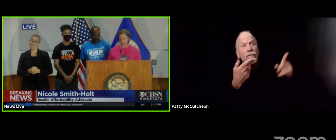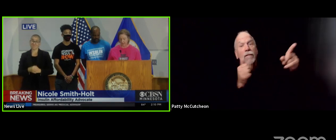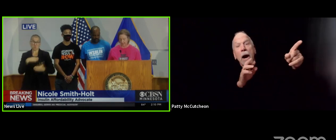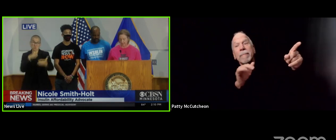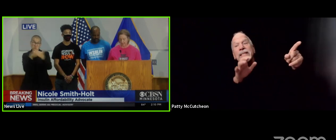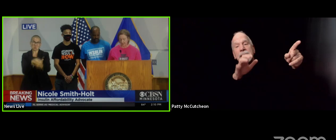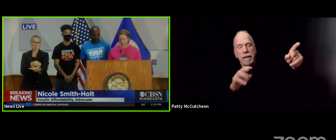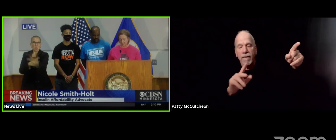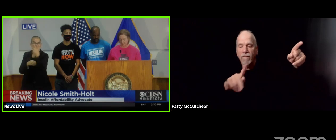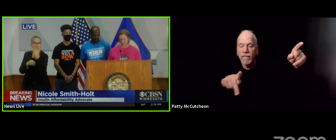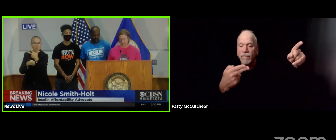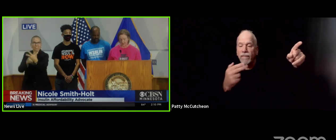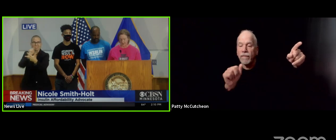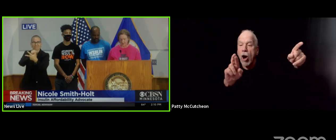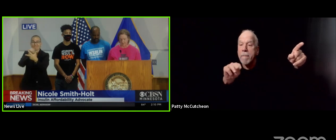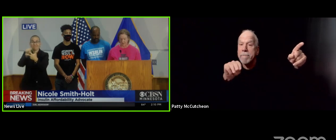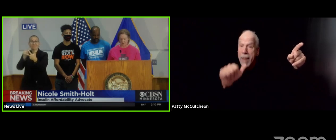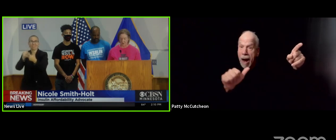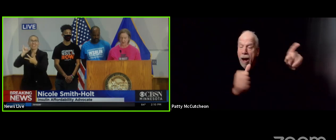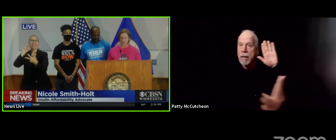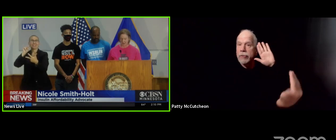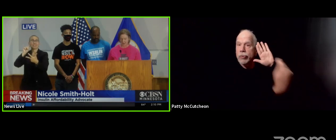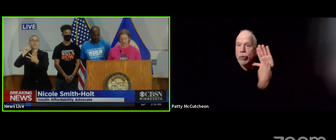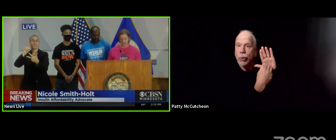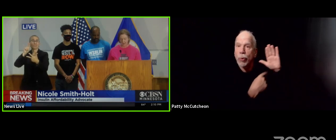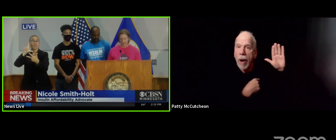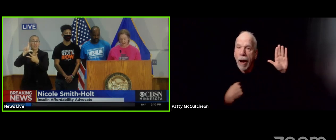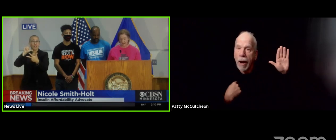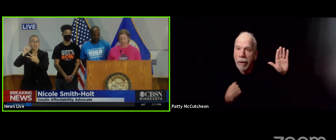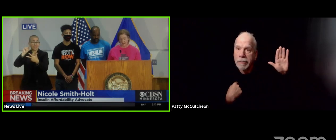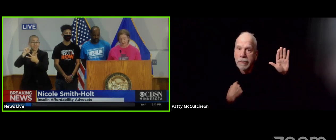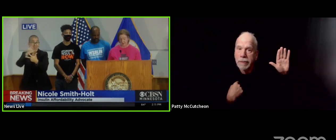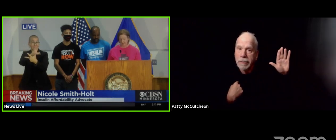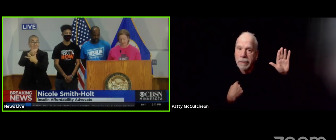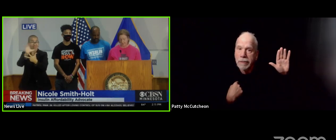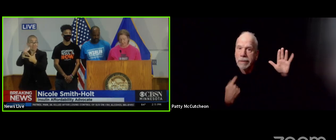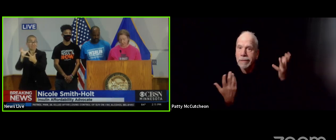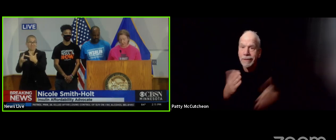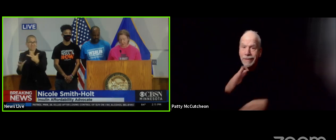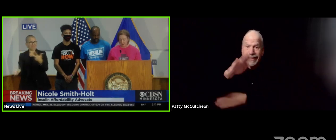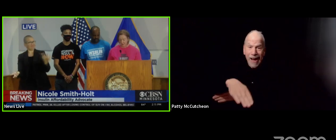THE EVE OF ITS IMPLEMENTATION IS A TRAGEDY, THAT'S AN UNDERSTATEMENT.